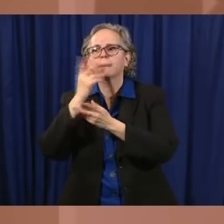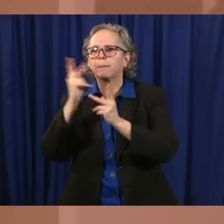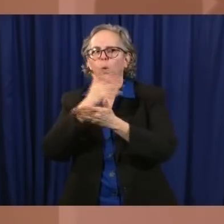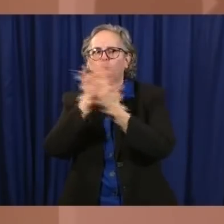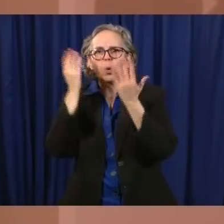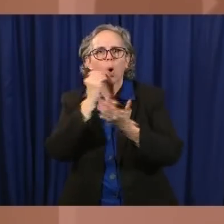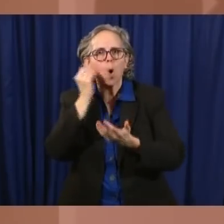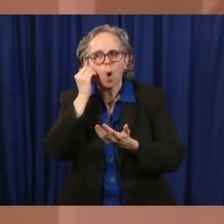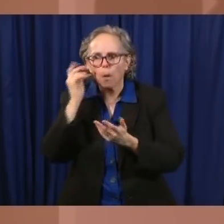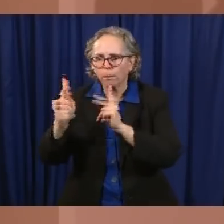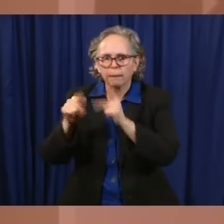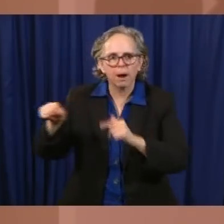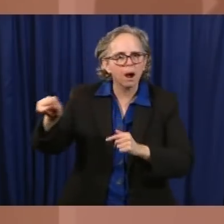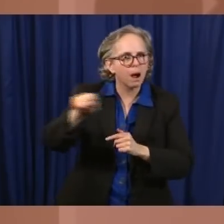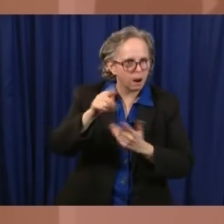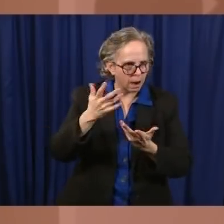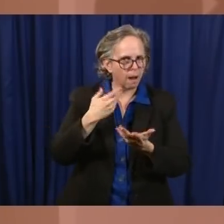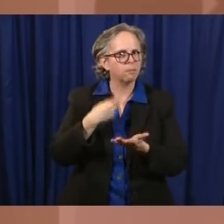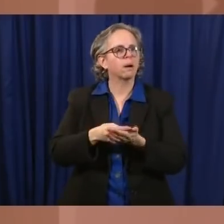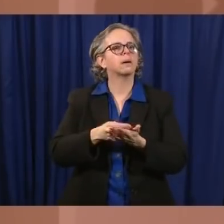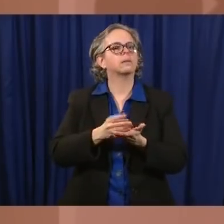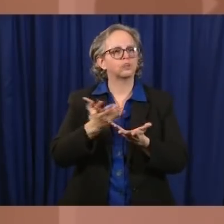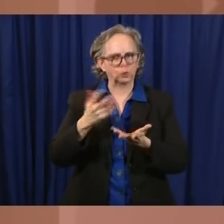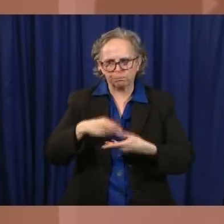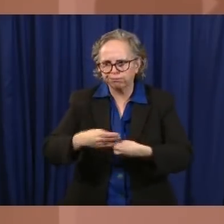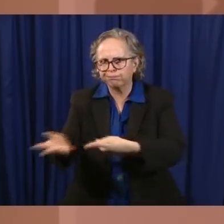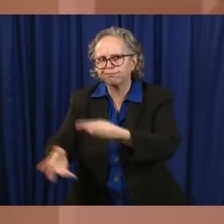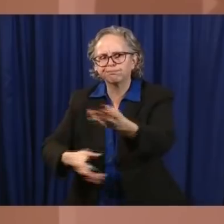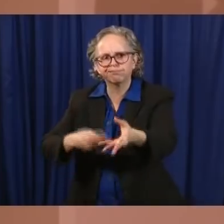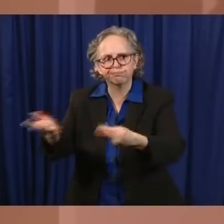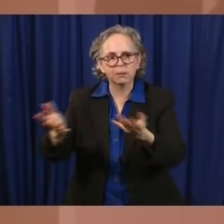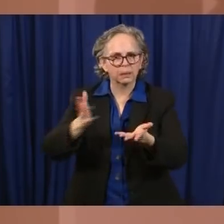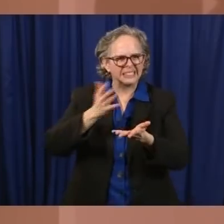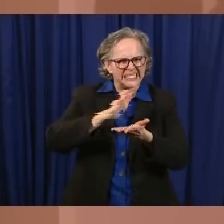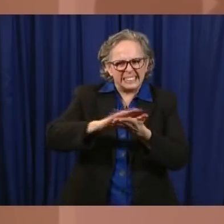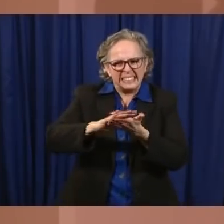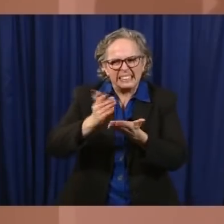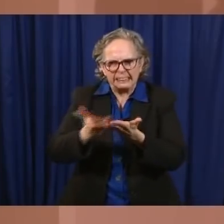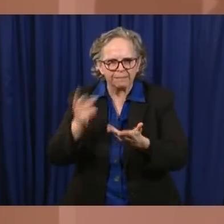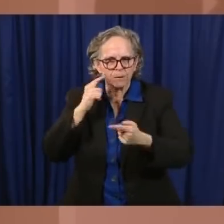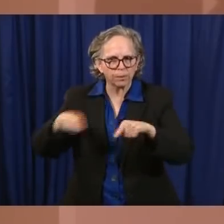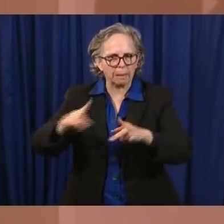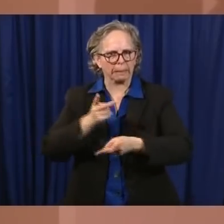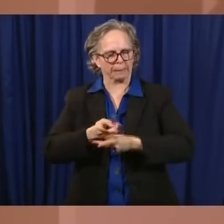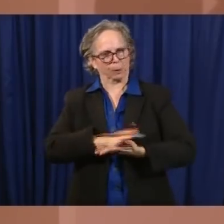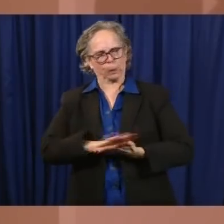TO THE PEOPLE WHO NEED IT. ADDITIONALLY WITHIN THIS, THERE'LL BE FUNDING FOR THE COALITION AND ON HOMELESSNESS